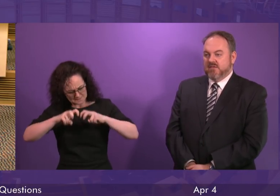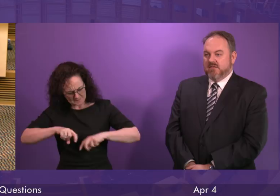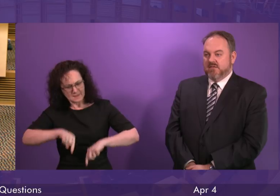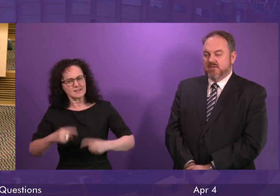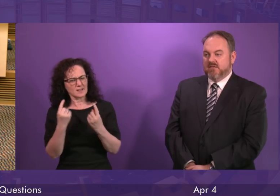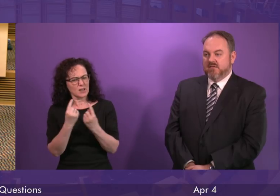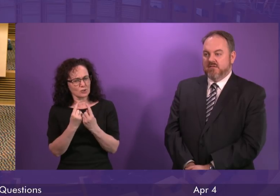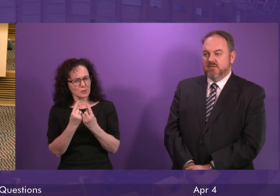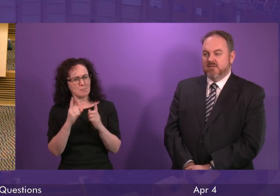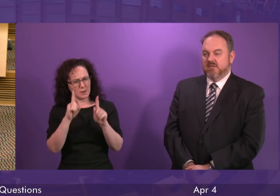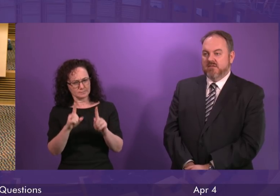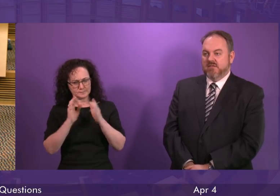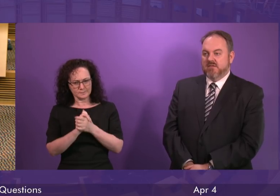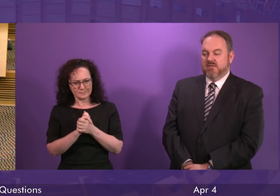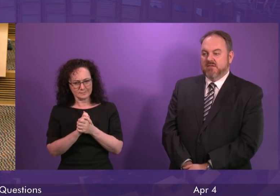with interest. Broadly speaking, however, the view that Jackson Carlaw described is